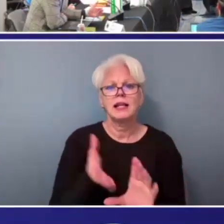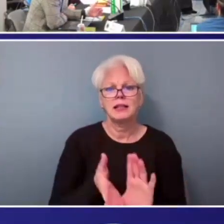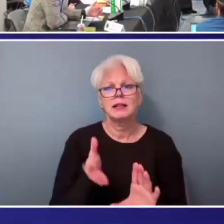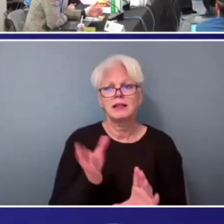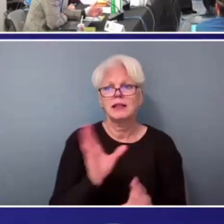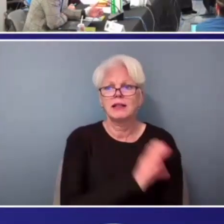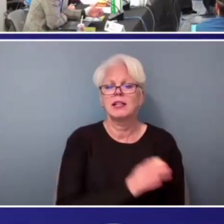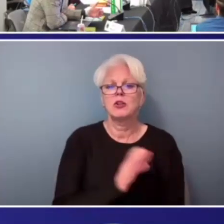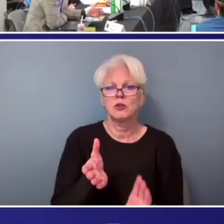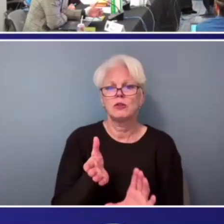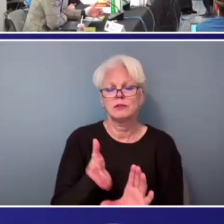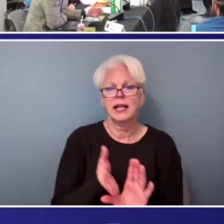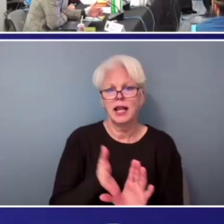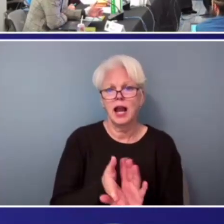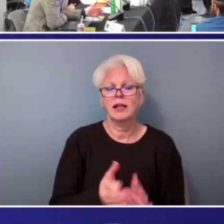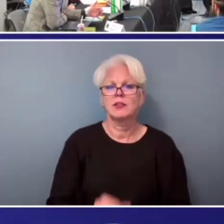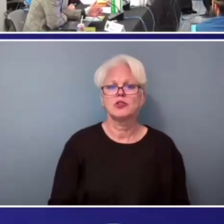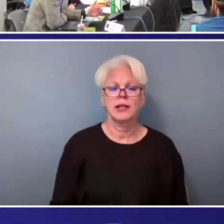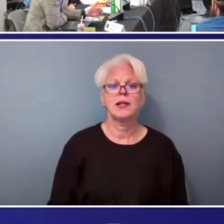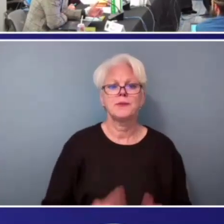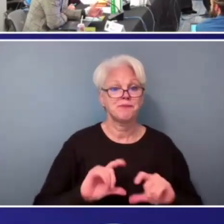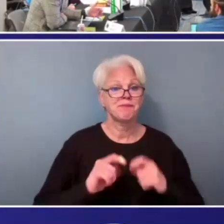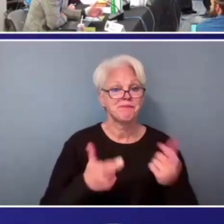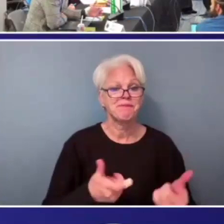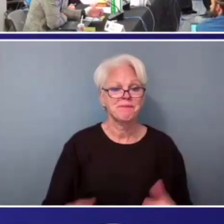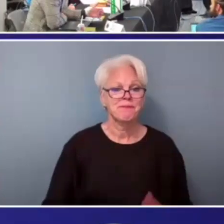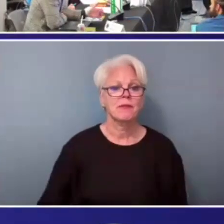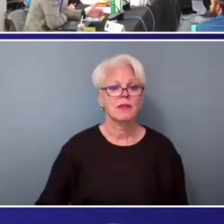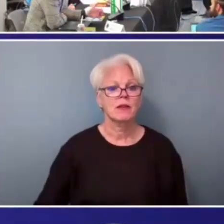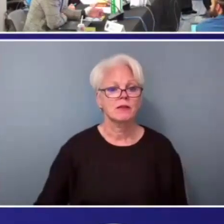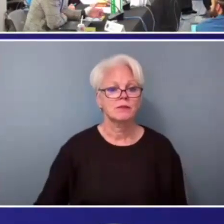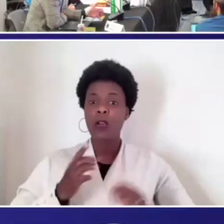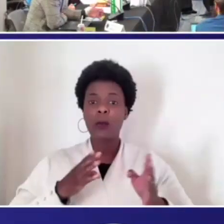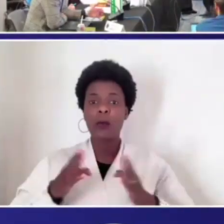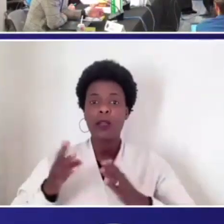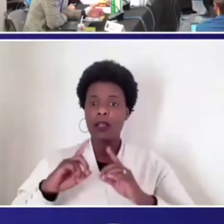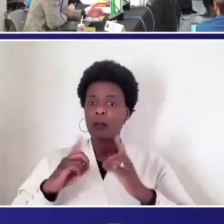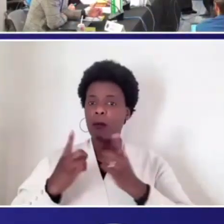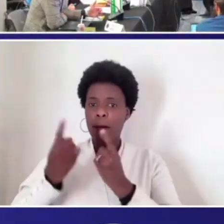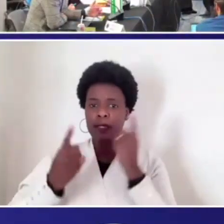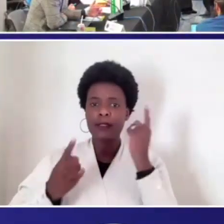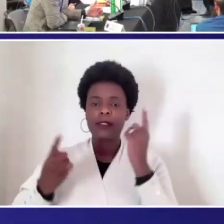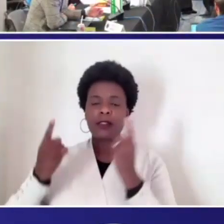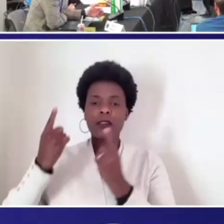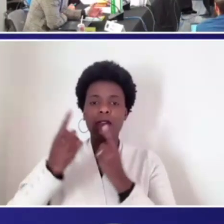One way that the Department could consider is that only the programs that lead to